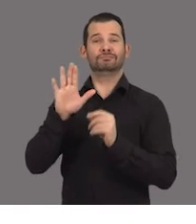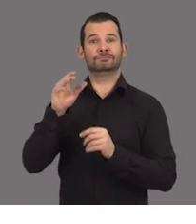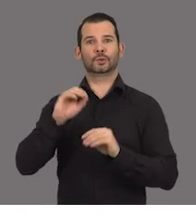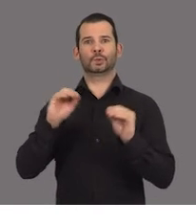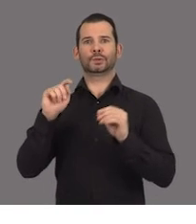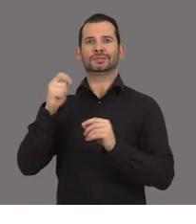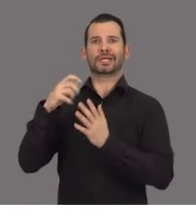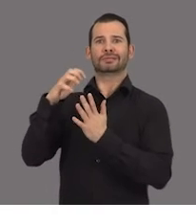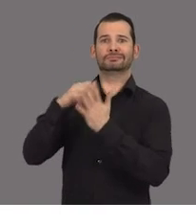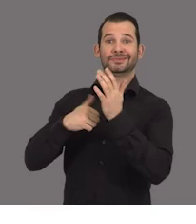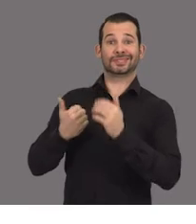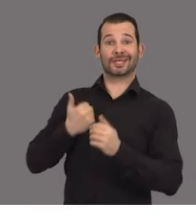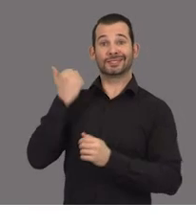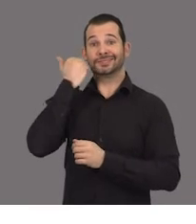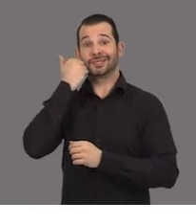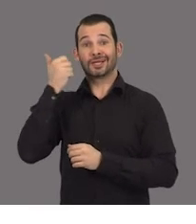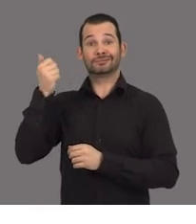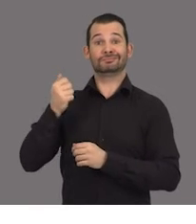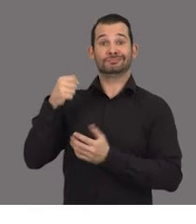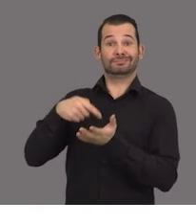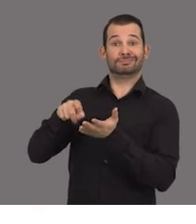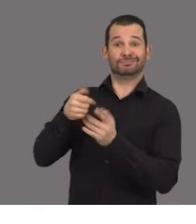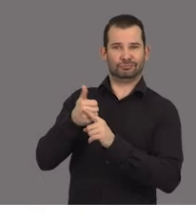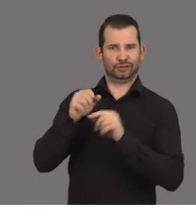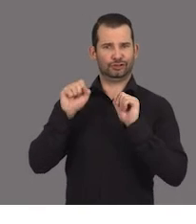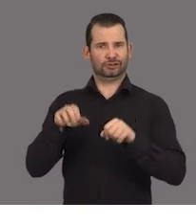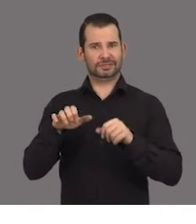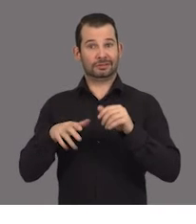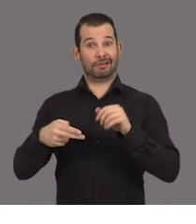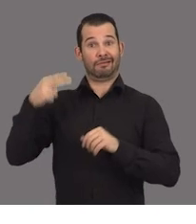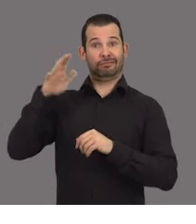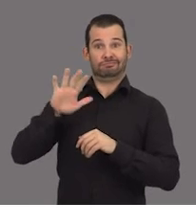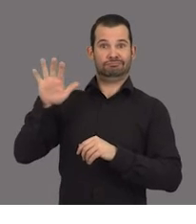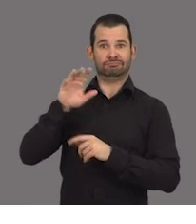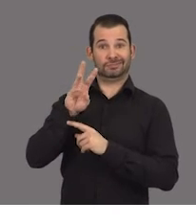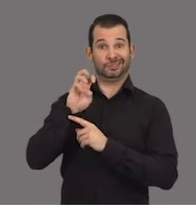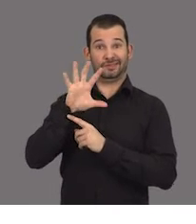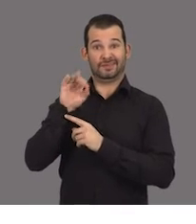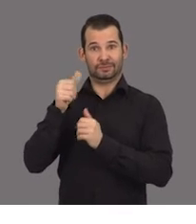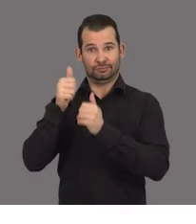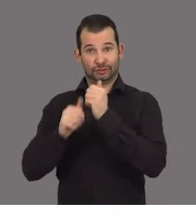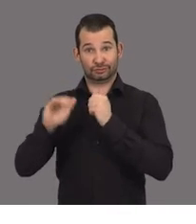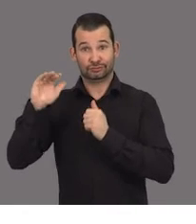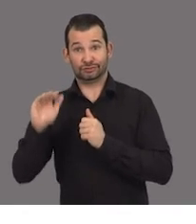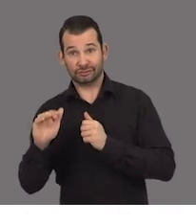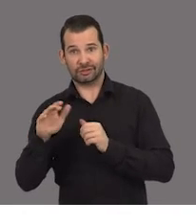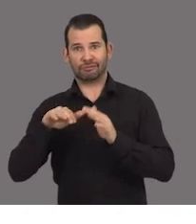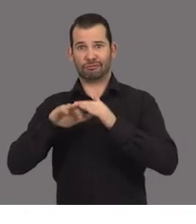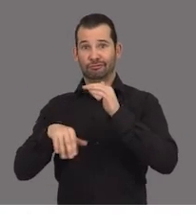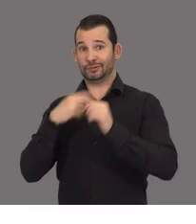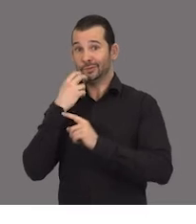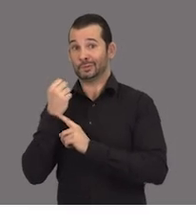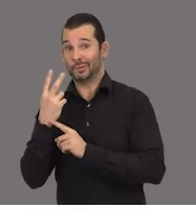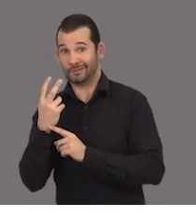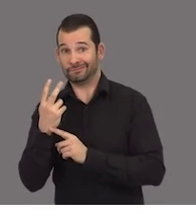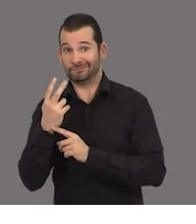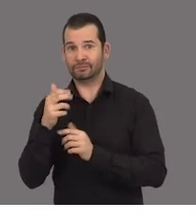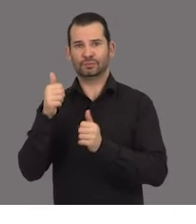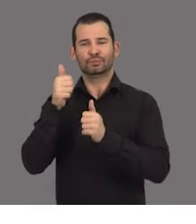dental benefit payments could be as high as $650 per child under 12 years old, per benefit period.